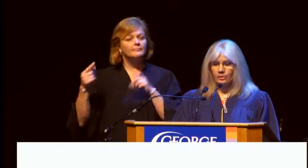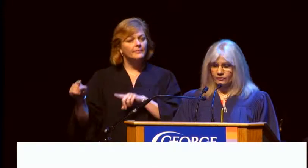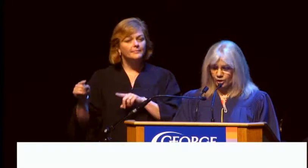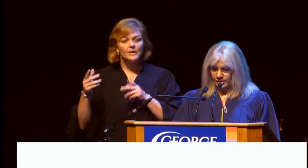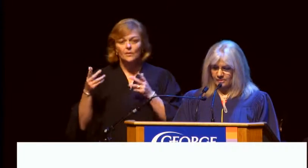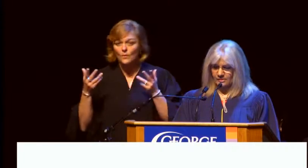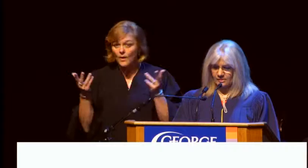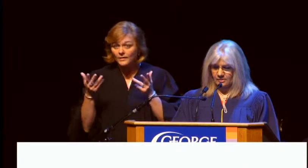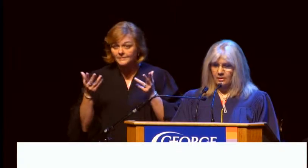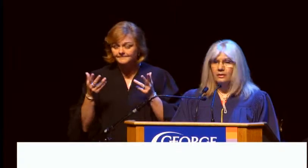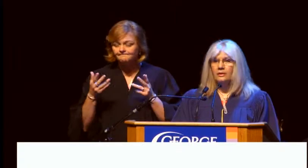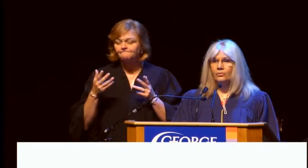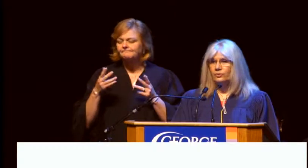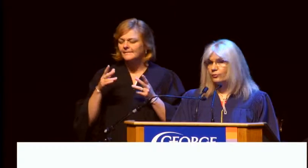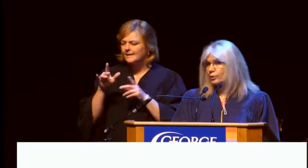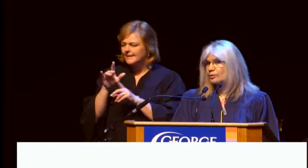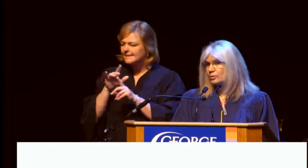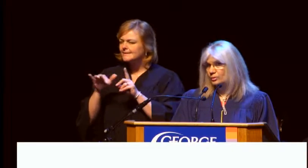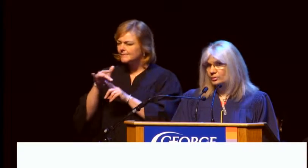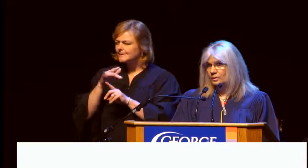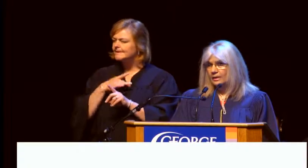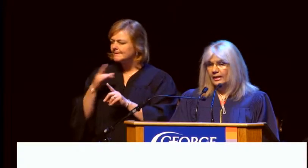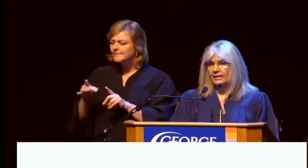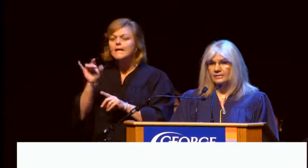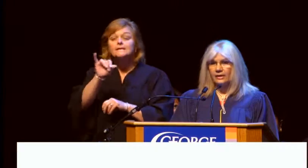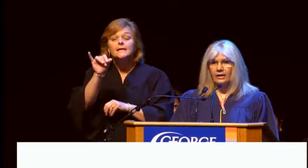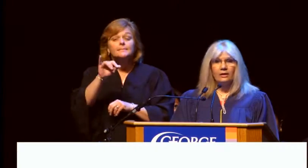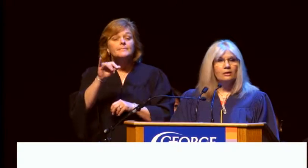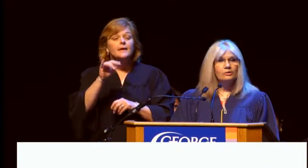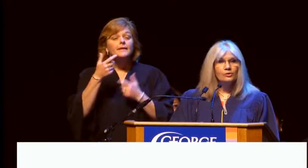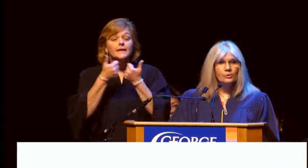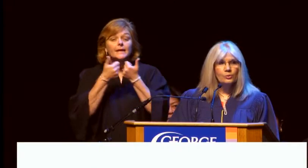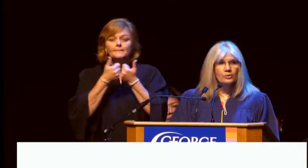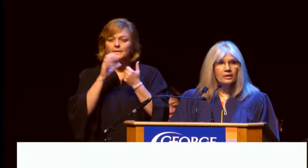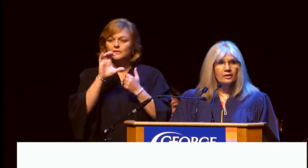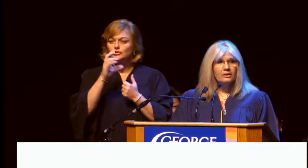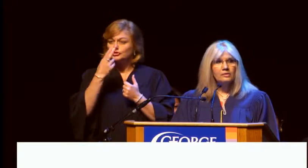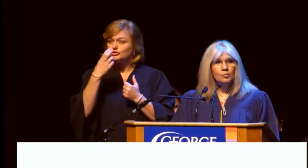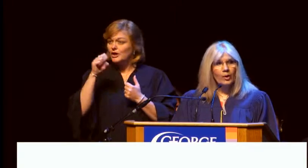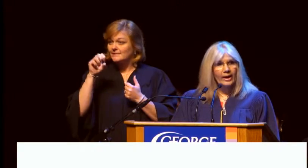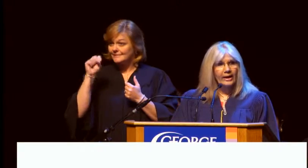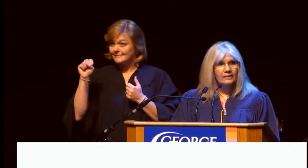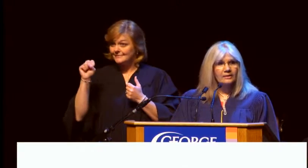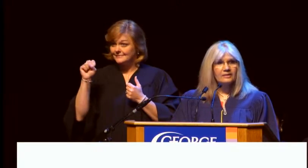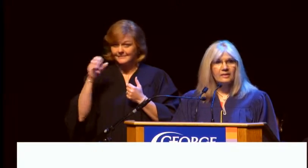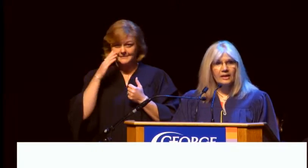OF CHESS IS REFERRED TO AS A ZUGZWANG DILEMMA.